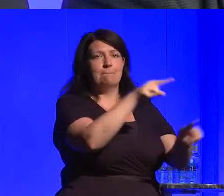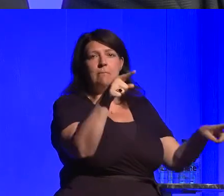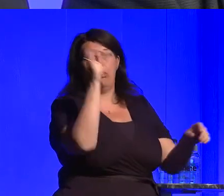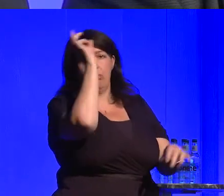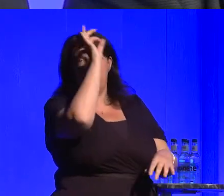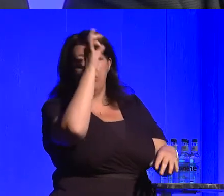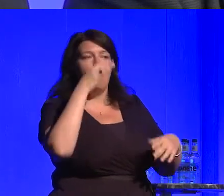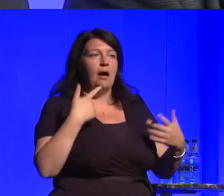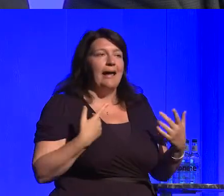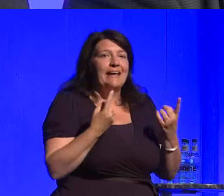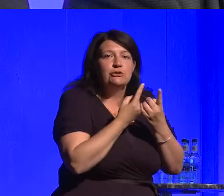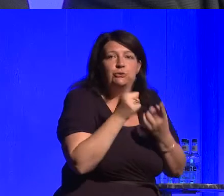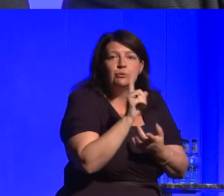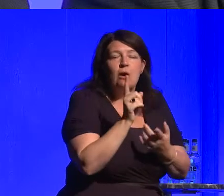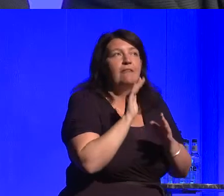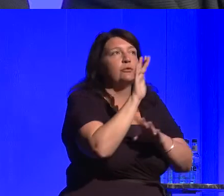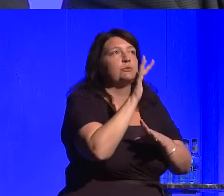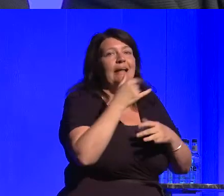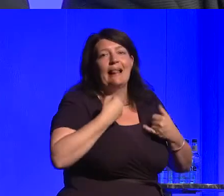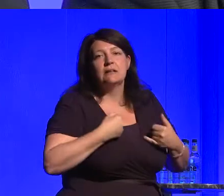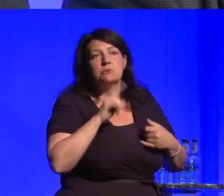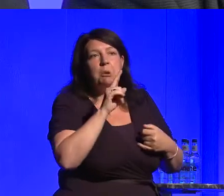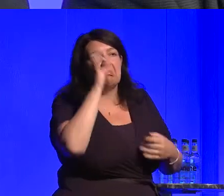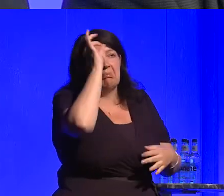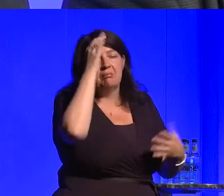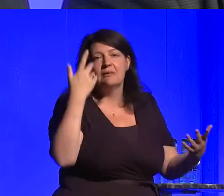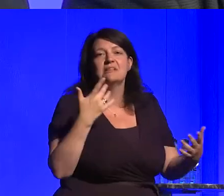We need to make hospitals better places to die.